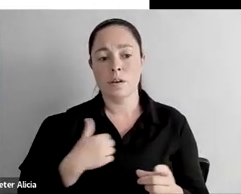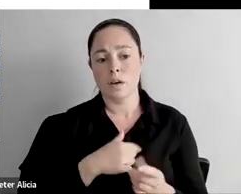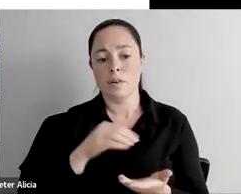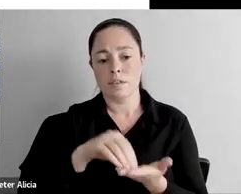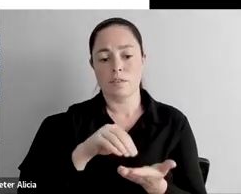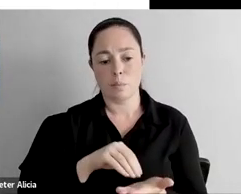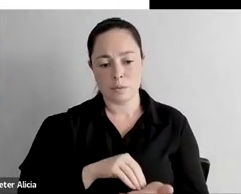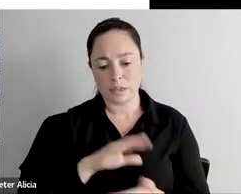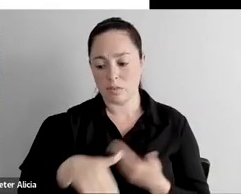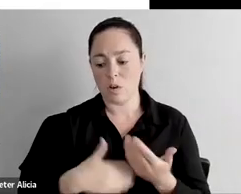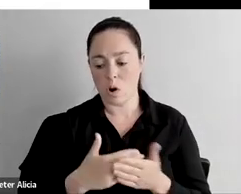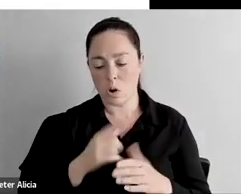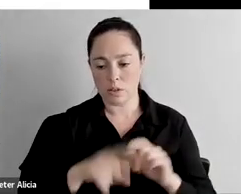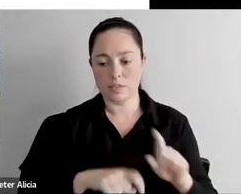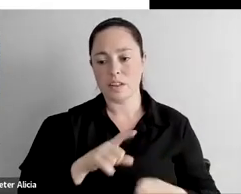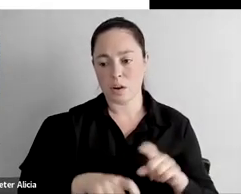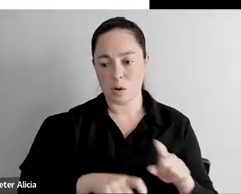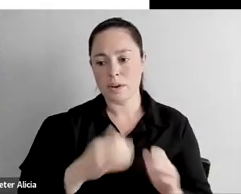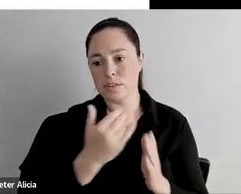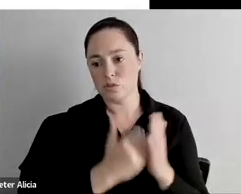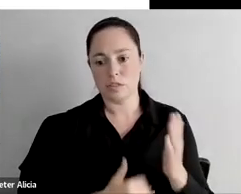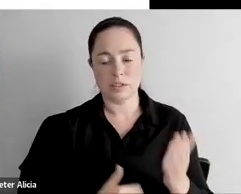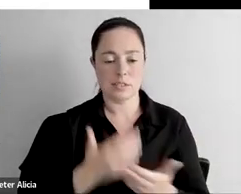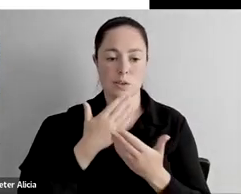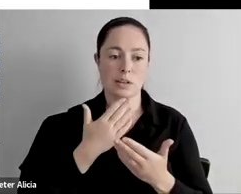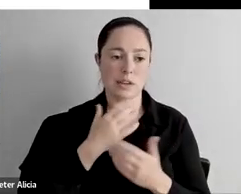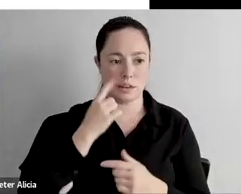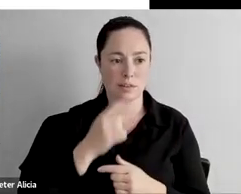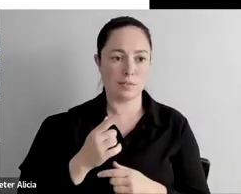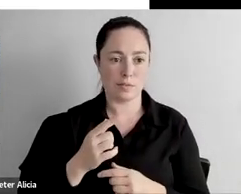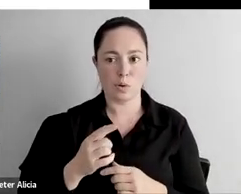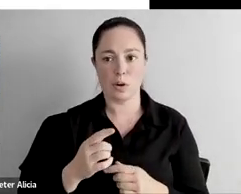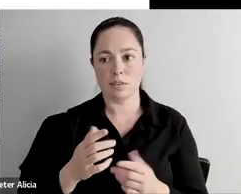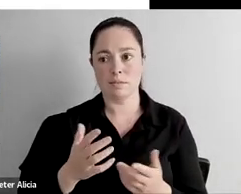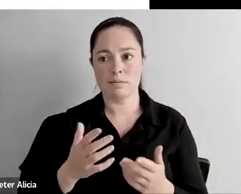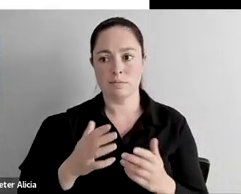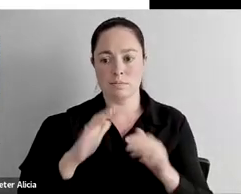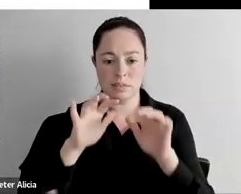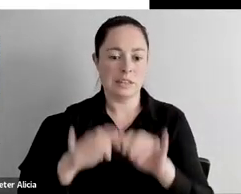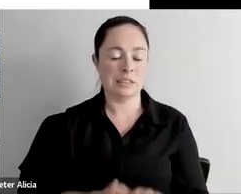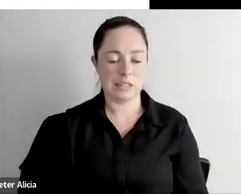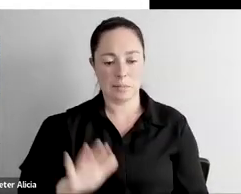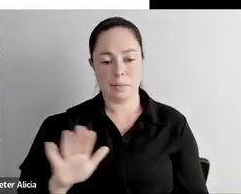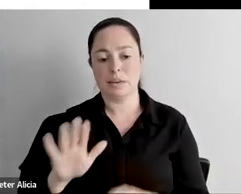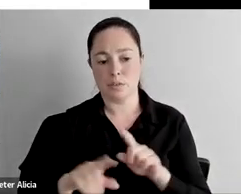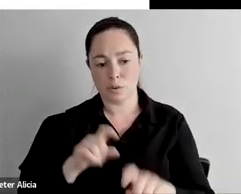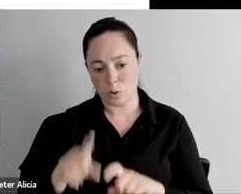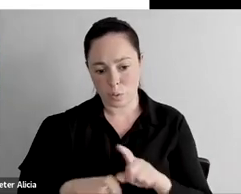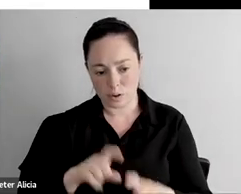questions. Thank you so much for sending in such thoughtful and really important questions, either in the